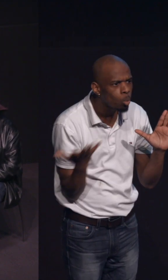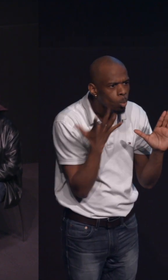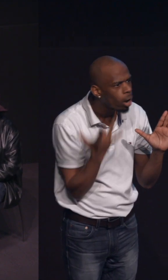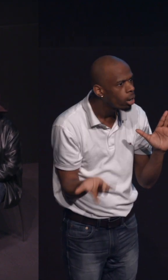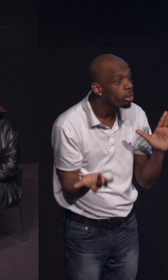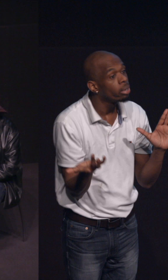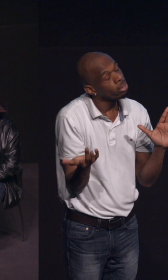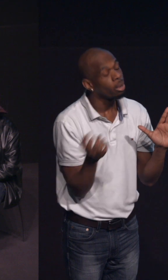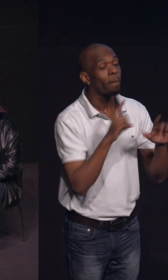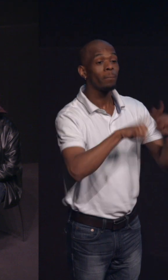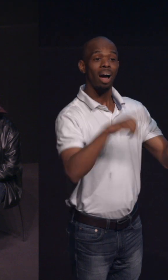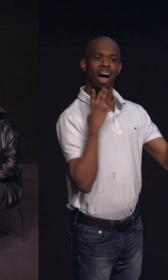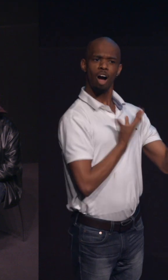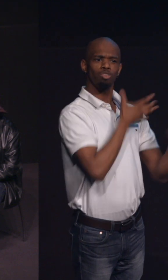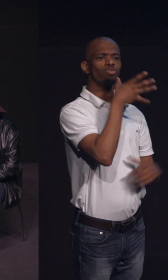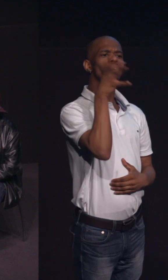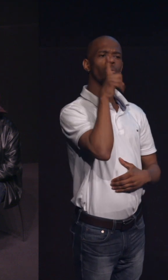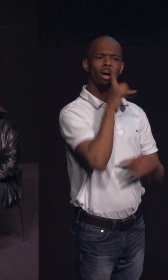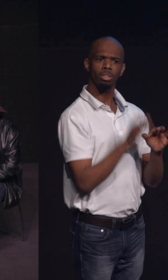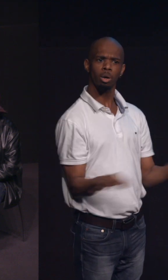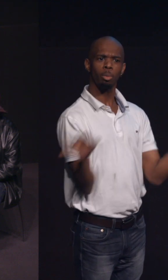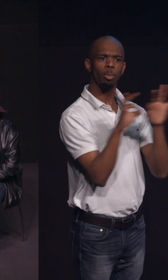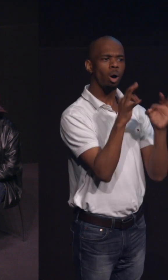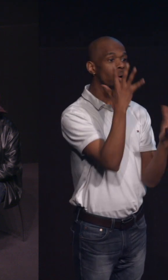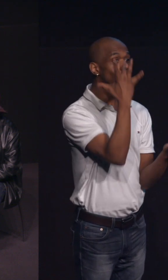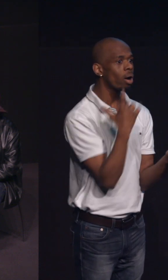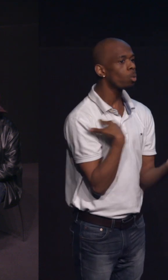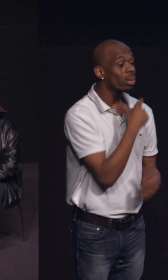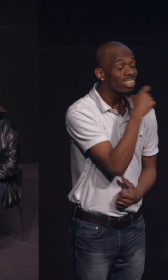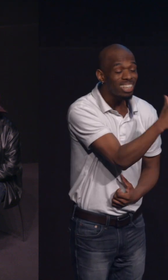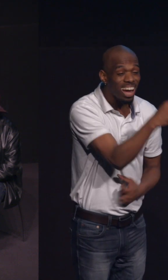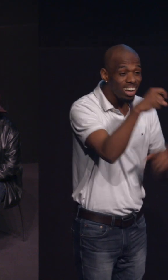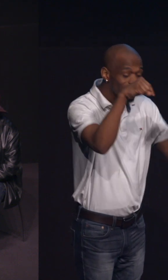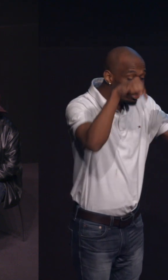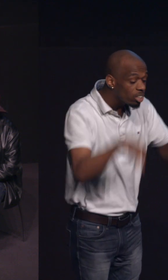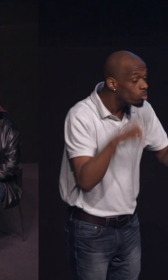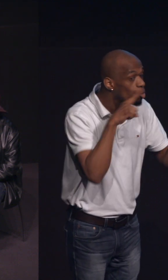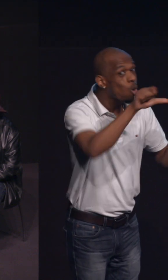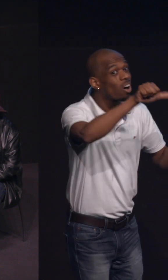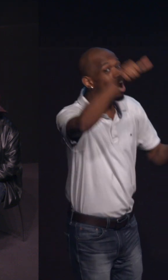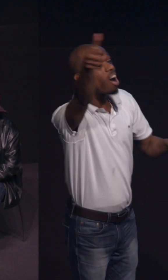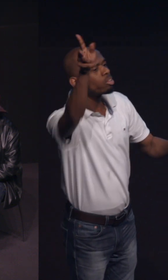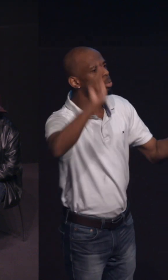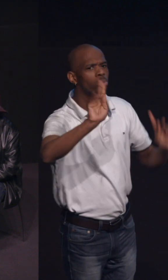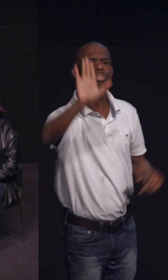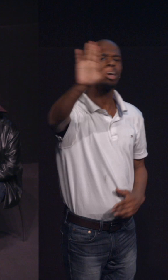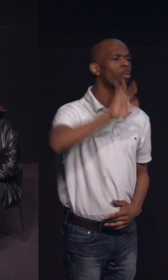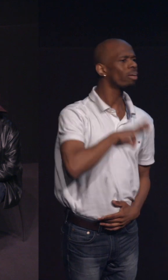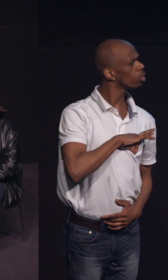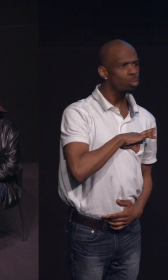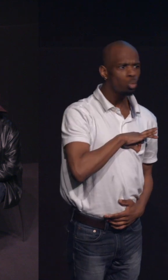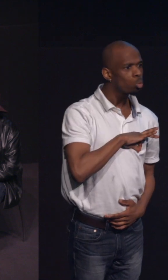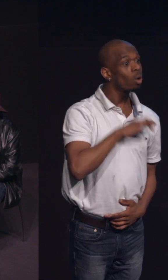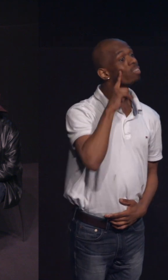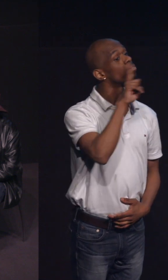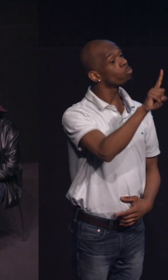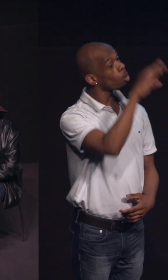is that we are not there for other people. We really are there so that Black people can come home. Bryant: Say it again.